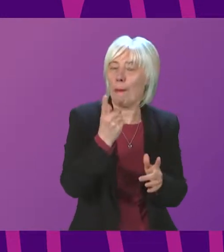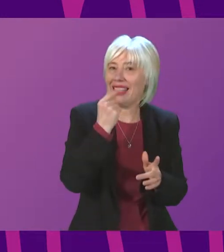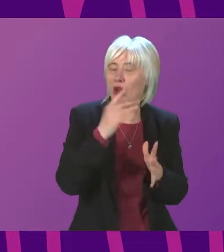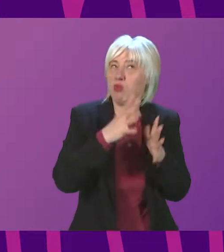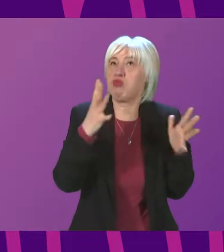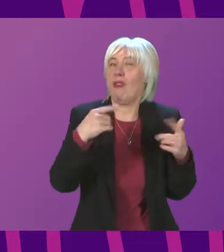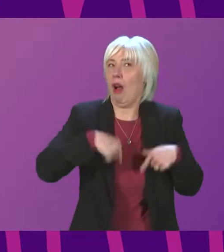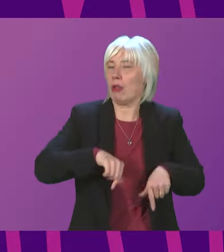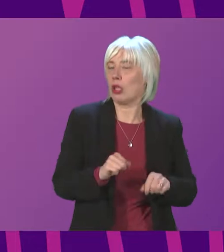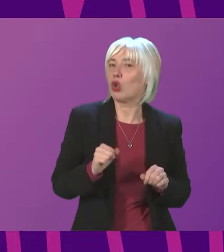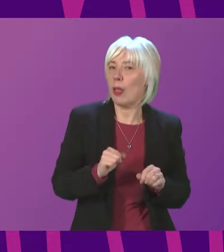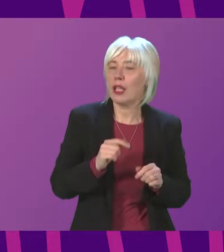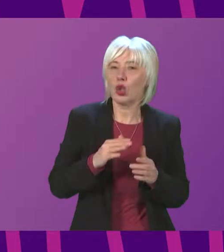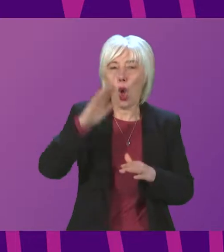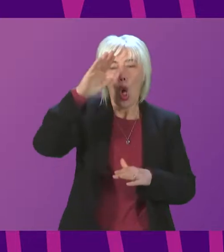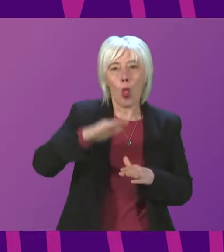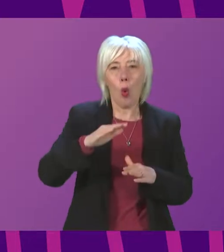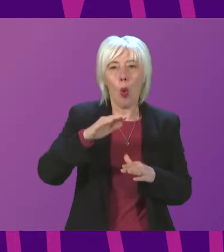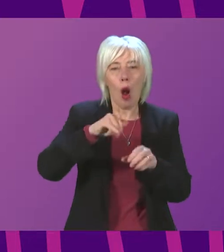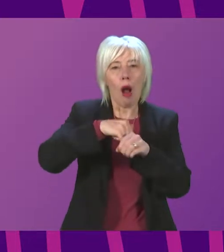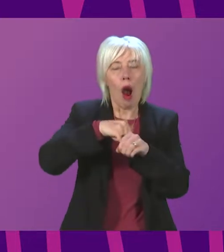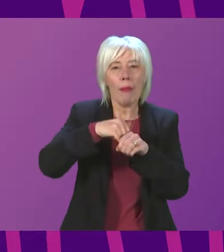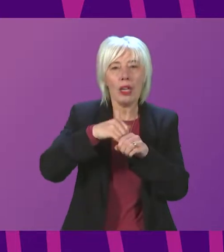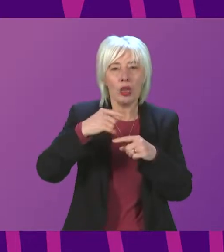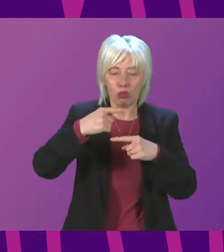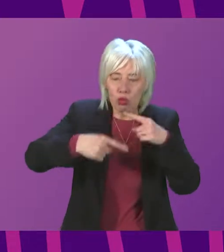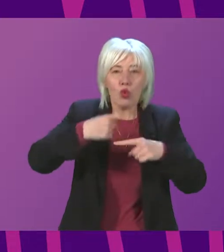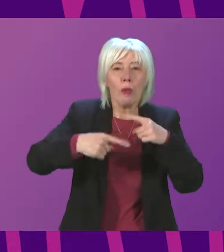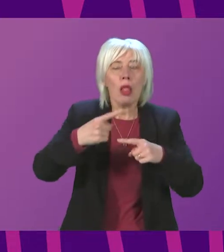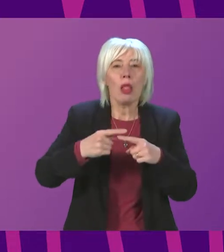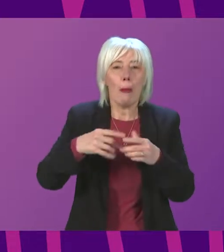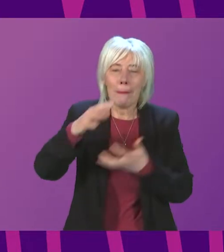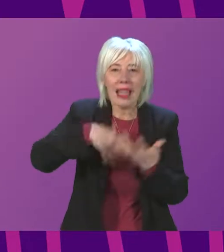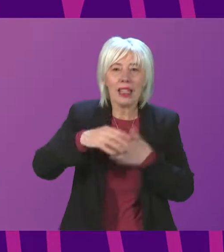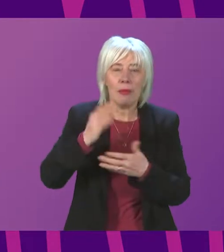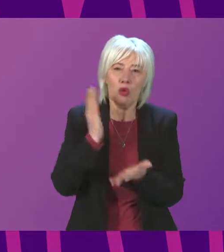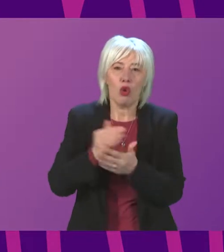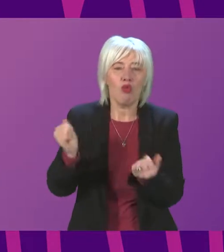our low-carbon renewable energy mix and do so in a way that is right for Scotland.